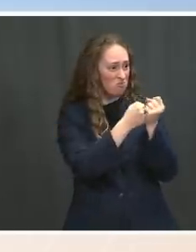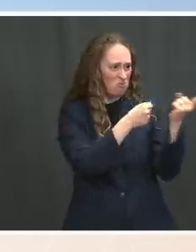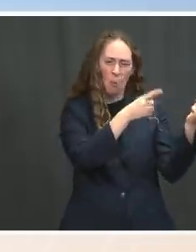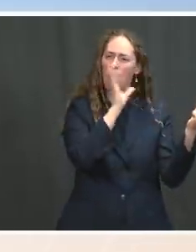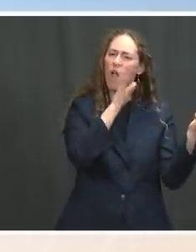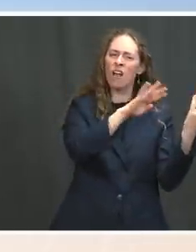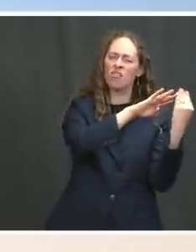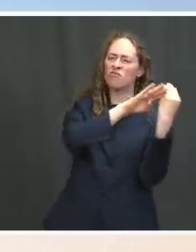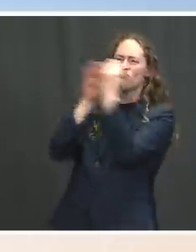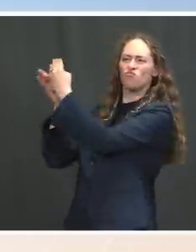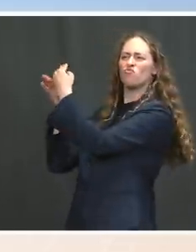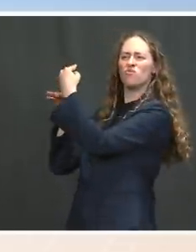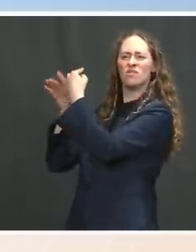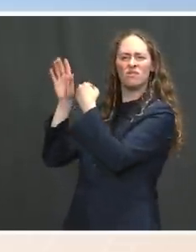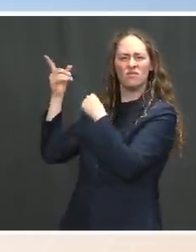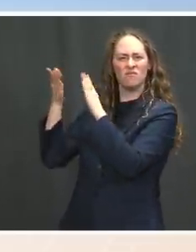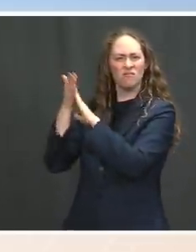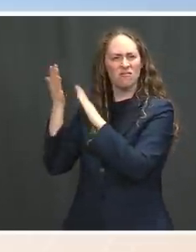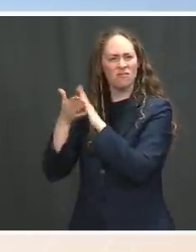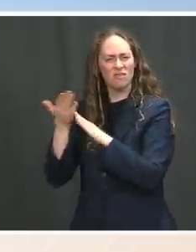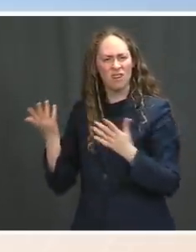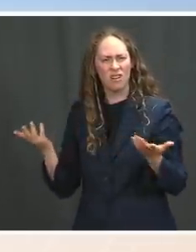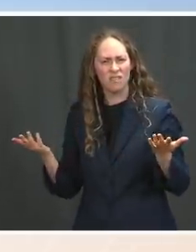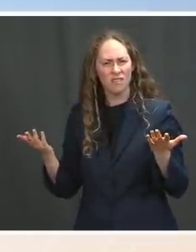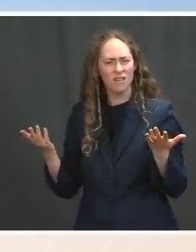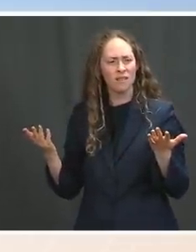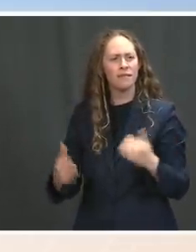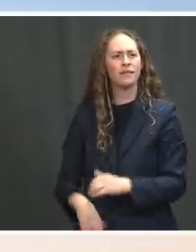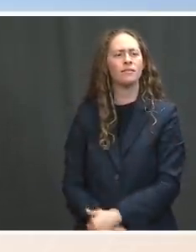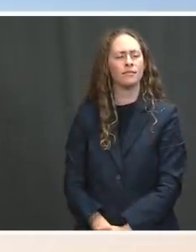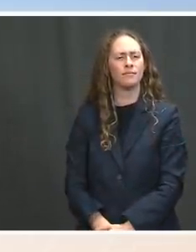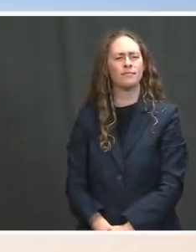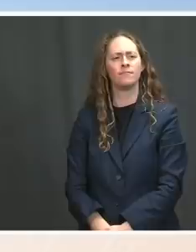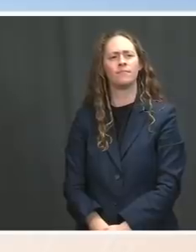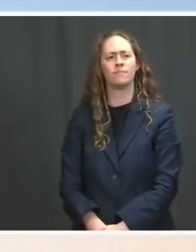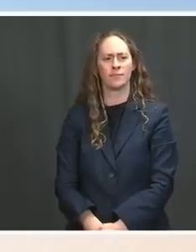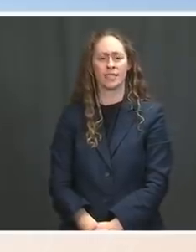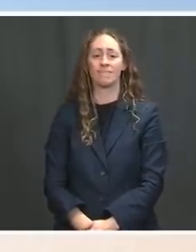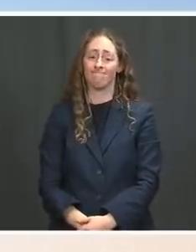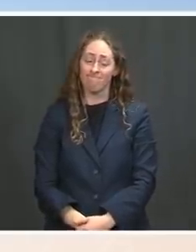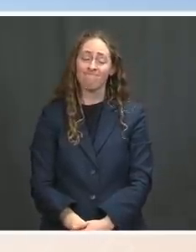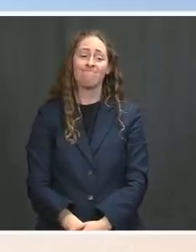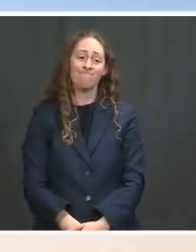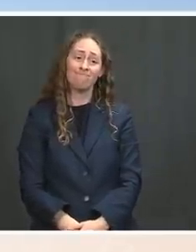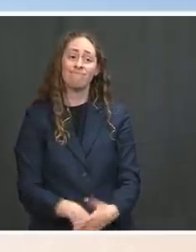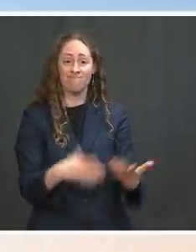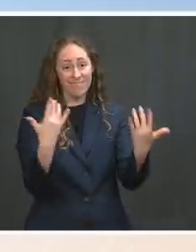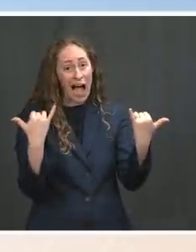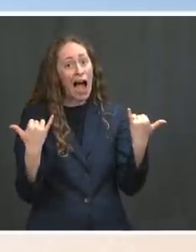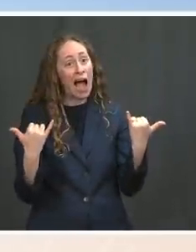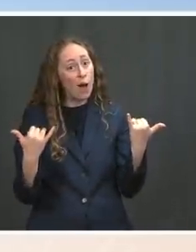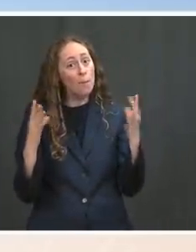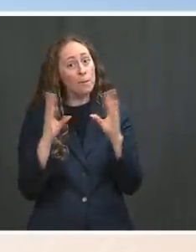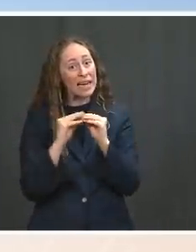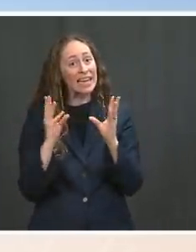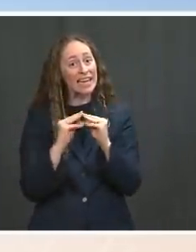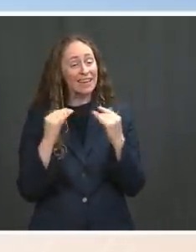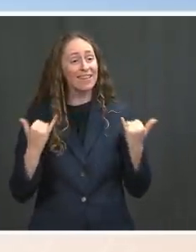including who won the election -- and the President has 80 judges and courts and tens of millions of Americans behind him